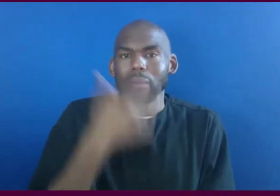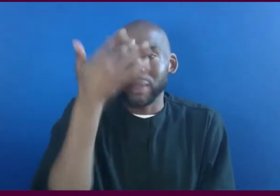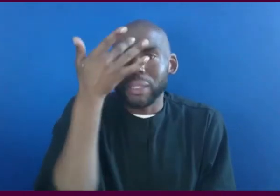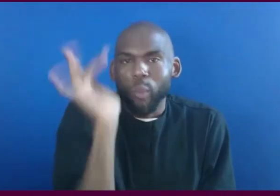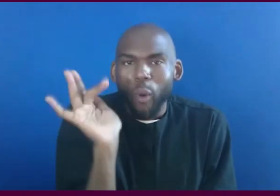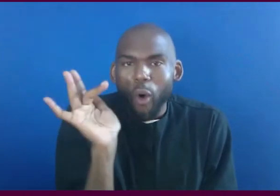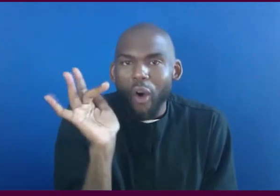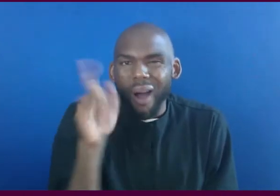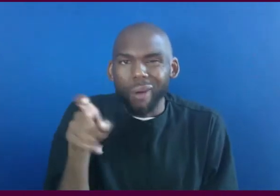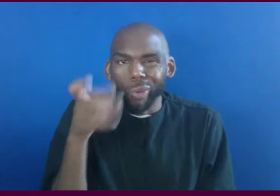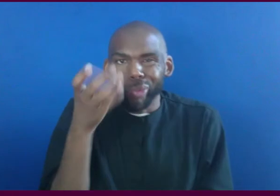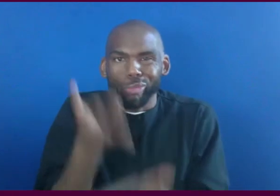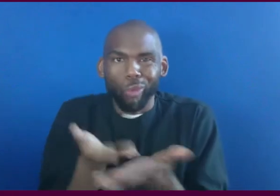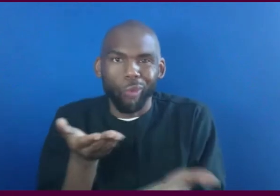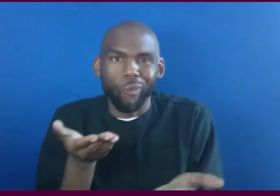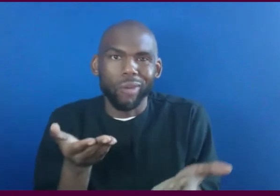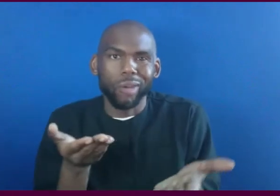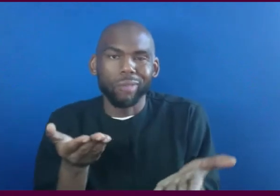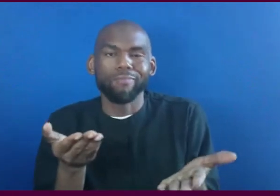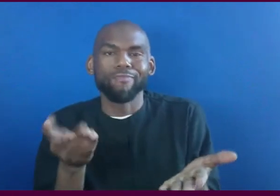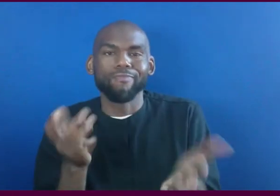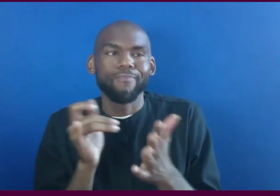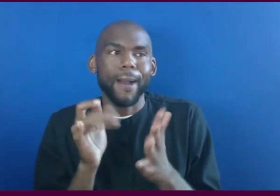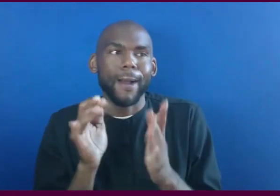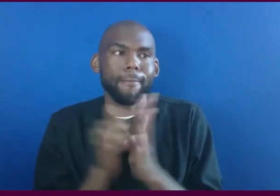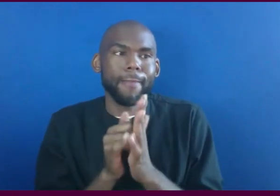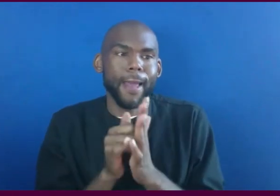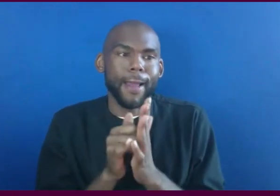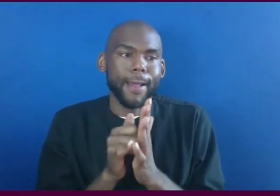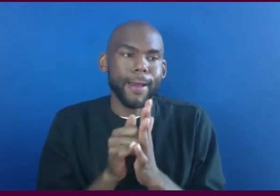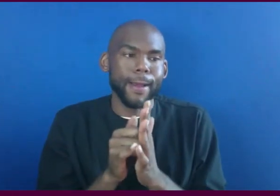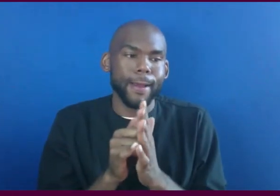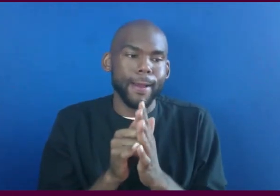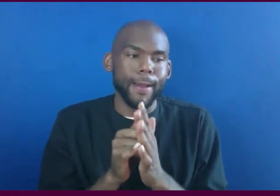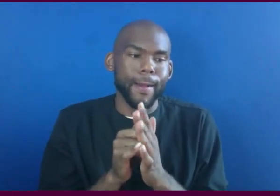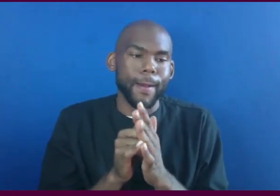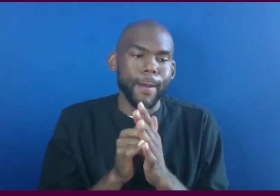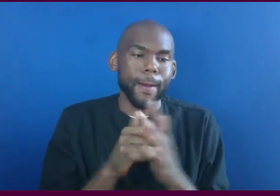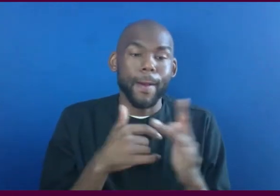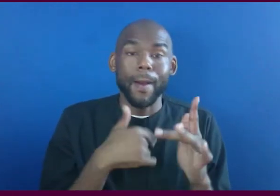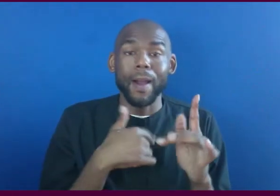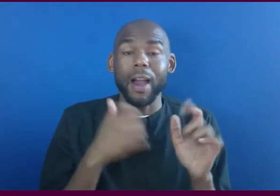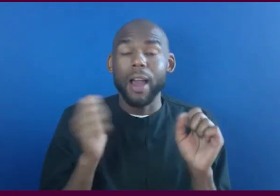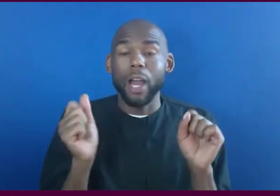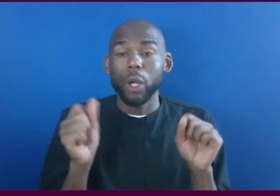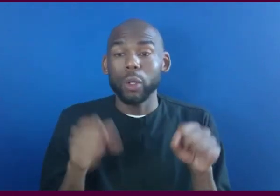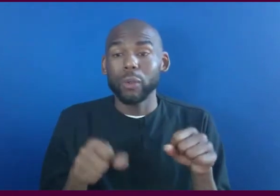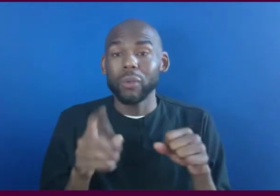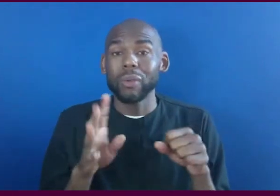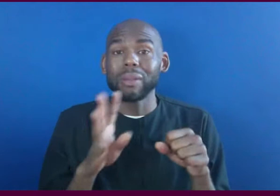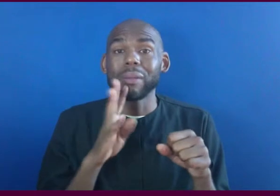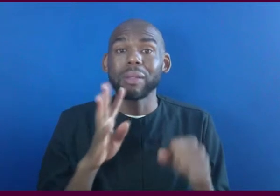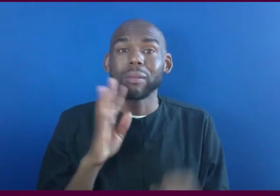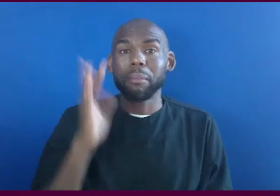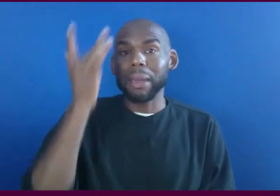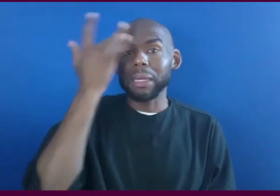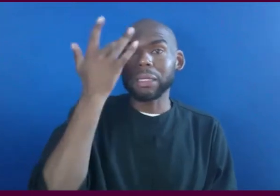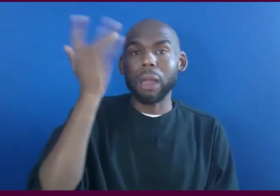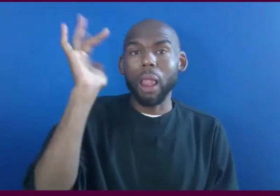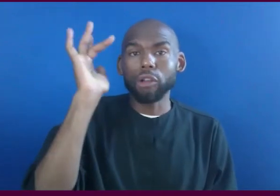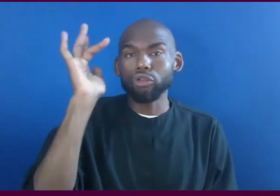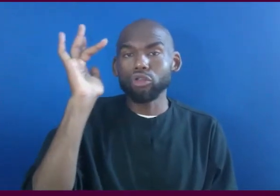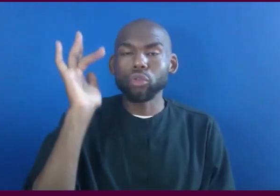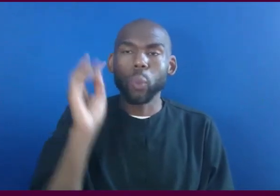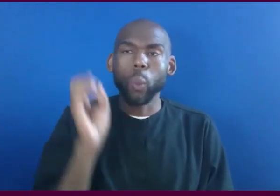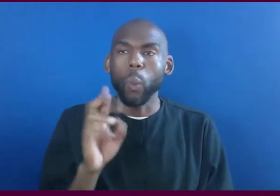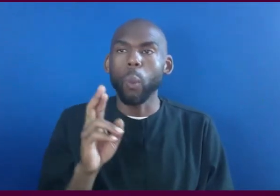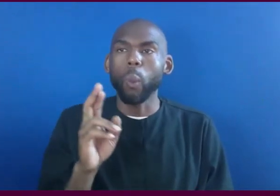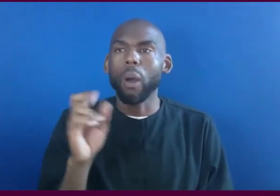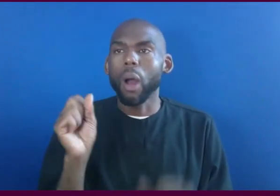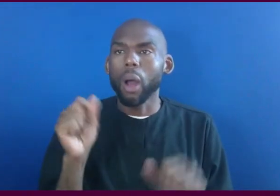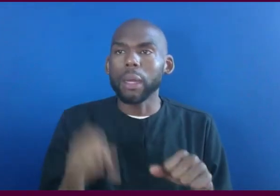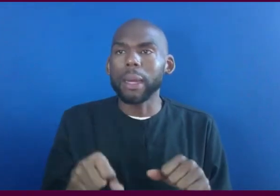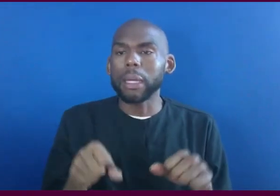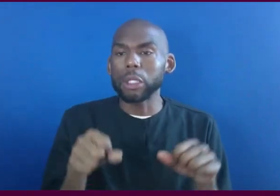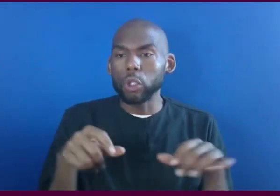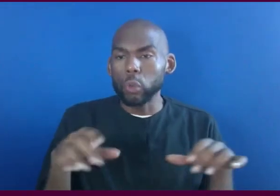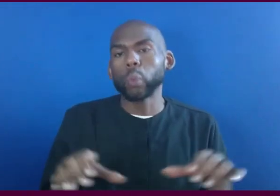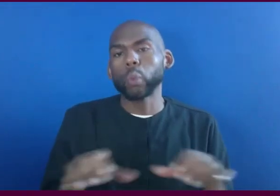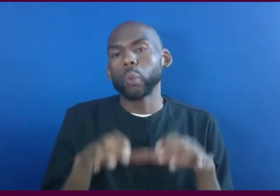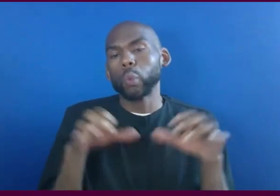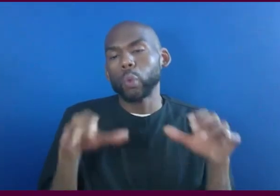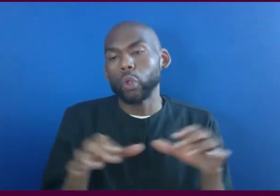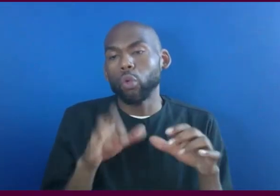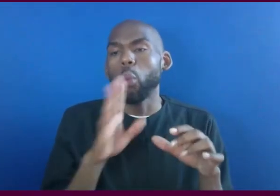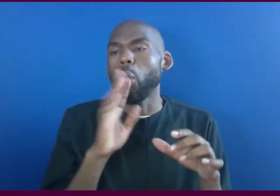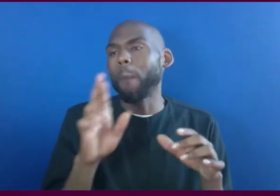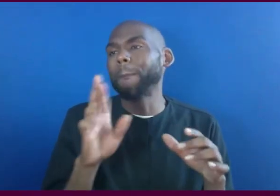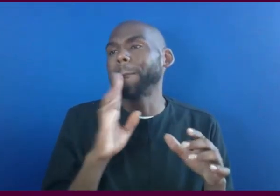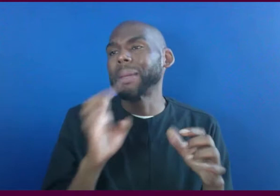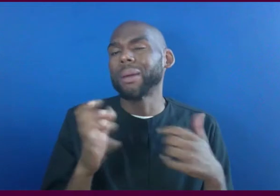I'm always having to prove that I can speak intelligently or that I can be whatever I